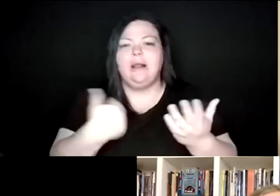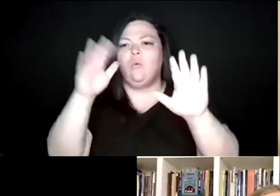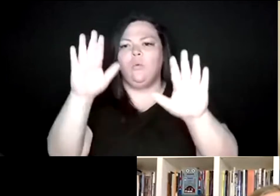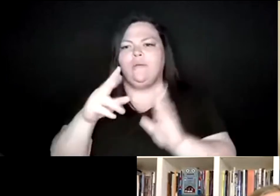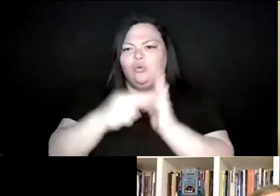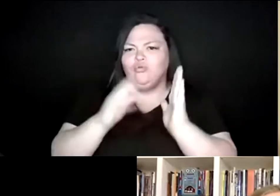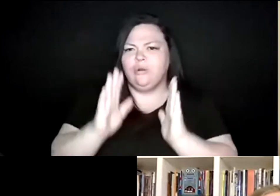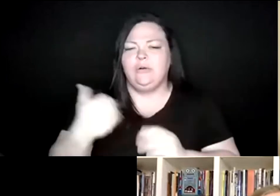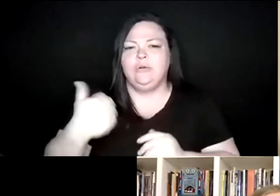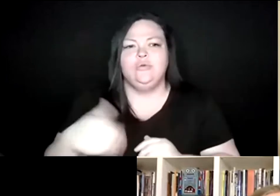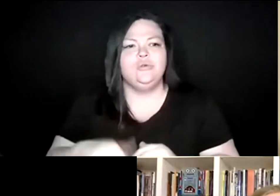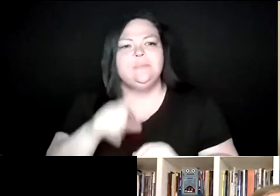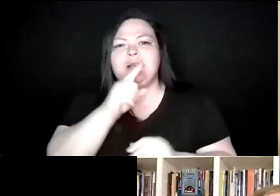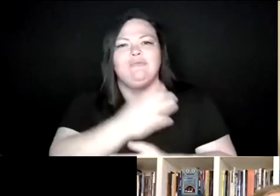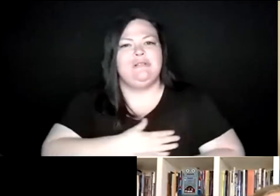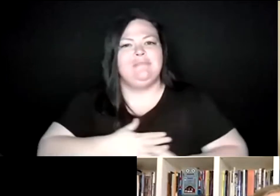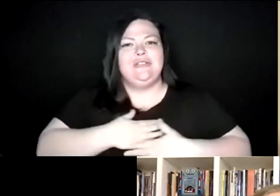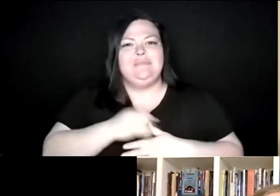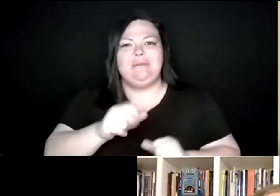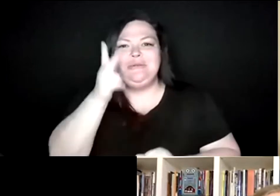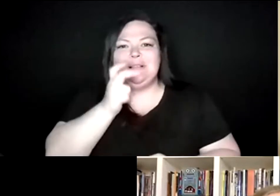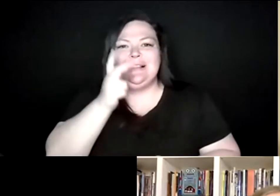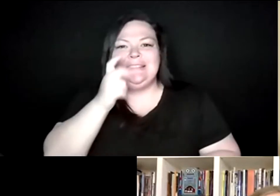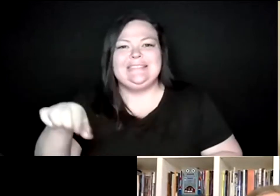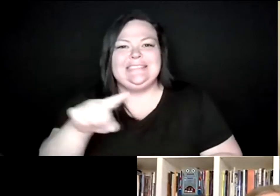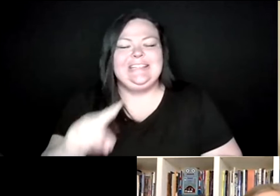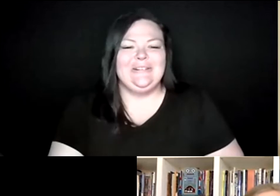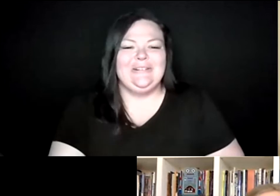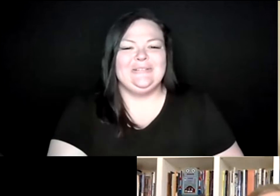just been such a pleasure to sit here and listen to these poems and I'm, I'm not one